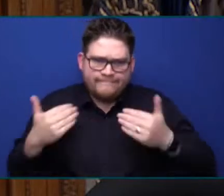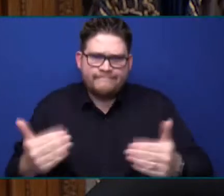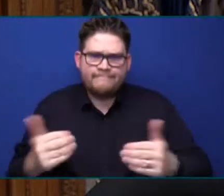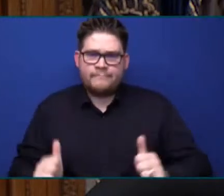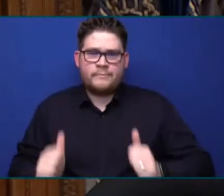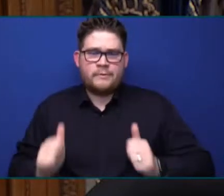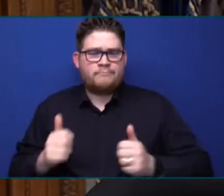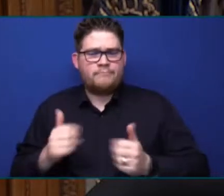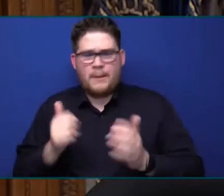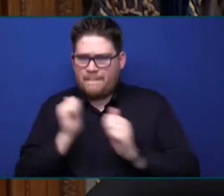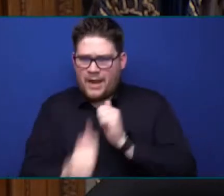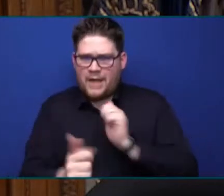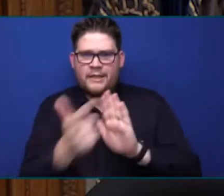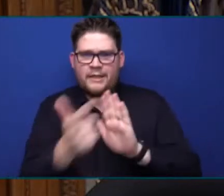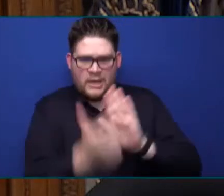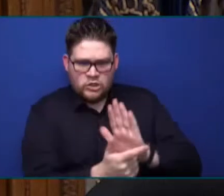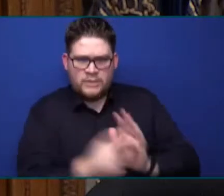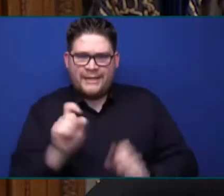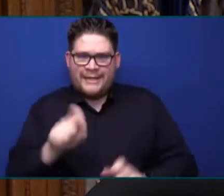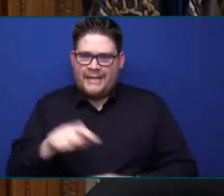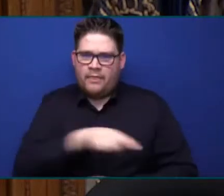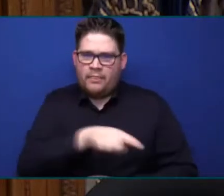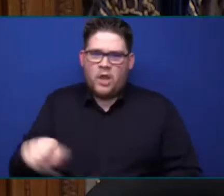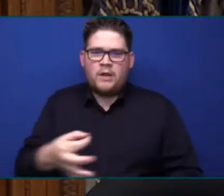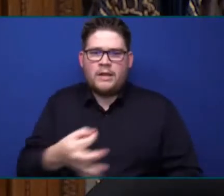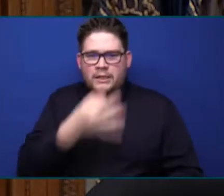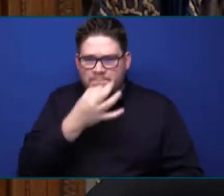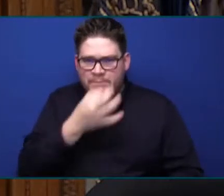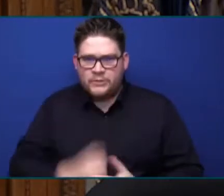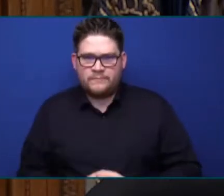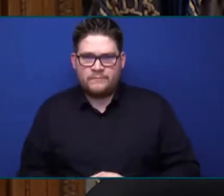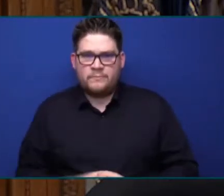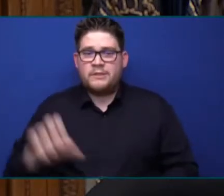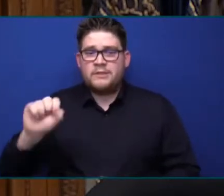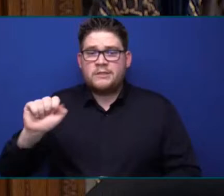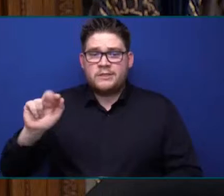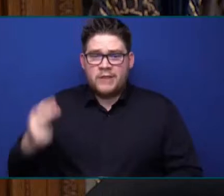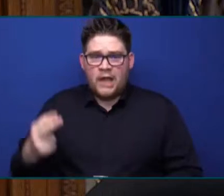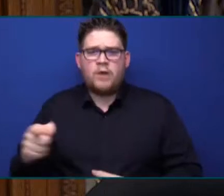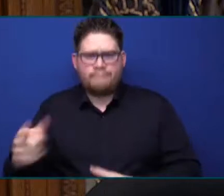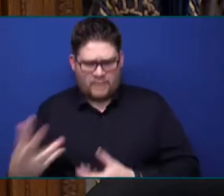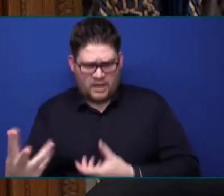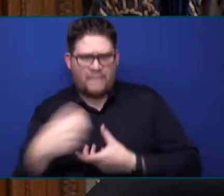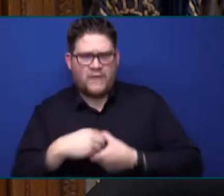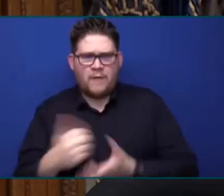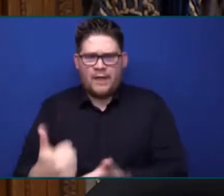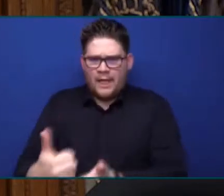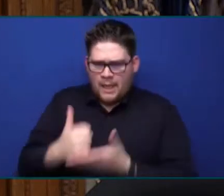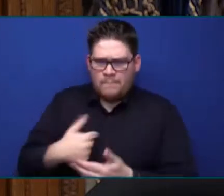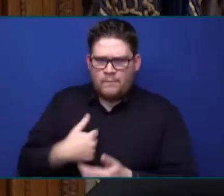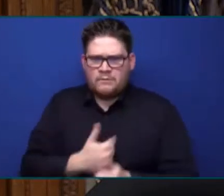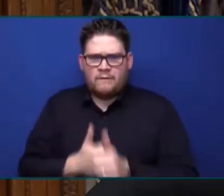to help ensure that we get this process right. Also at the announcement, we had Lisa Beecroft,